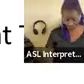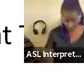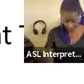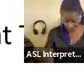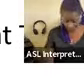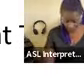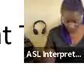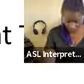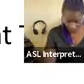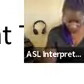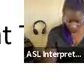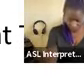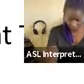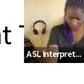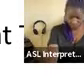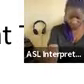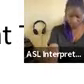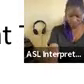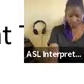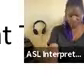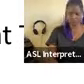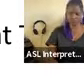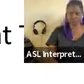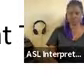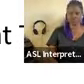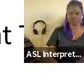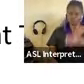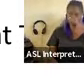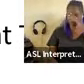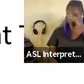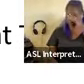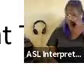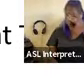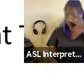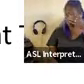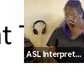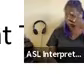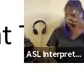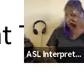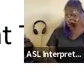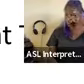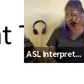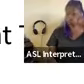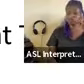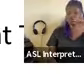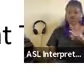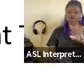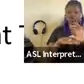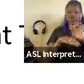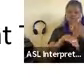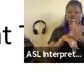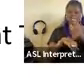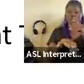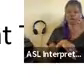So we're looking through this to make available response testing, pop up testing, making available in locations